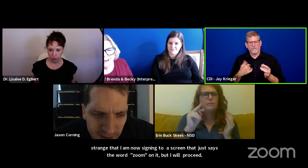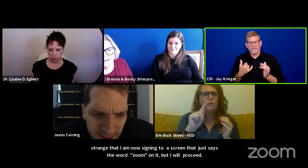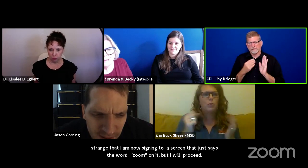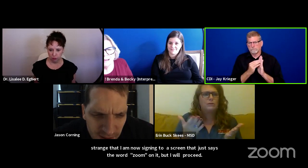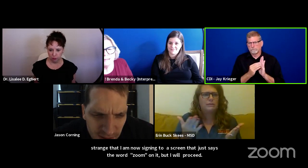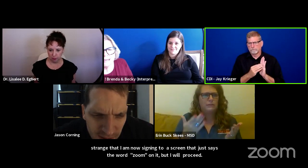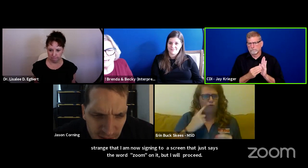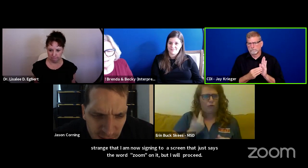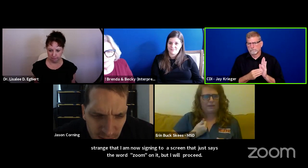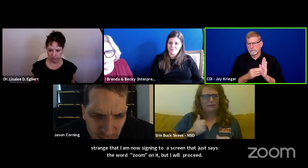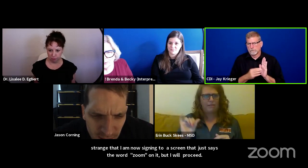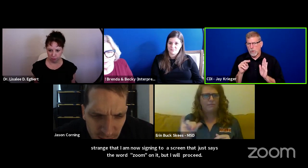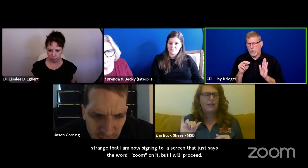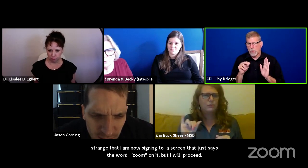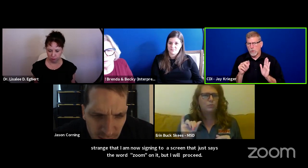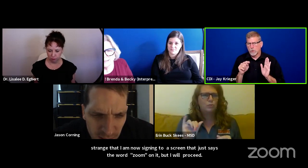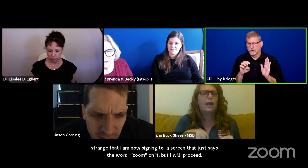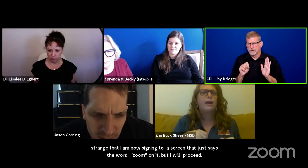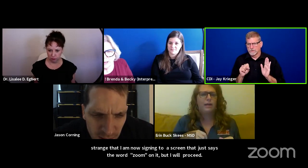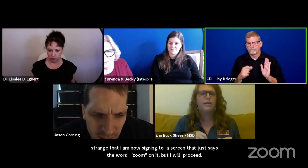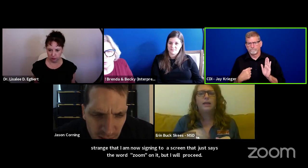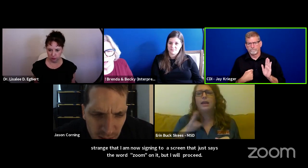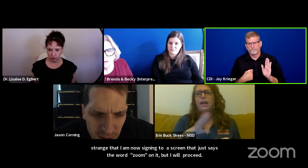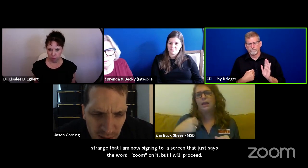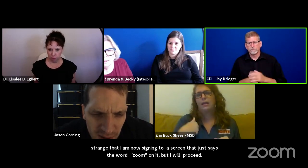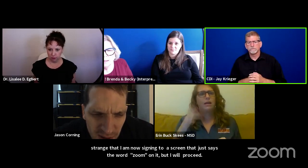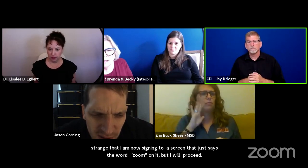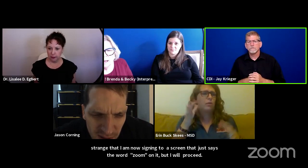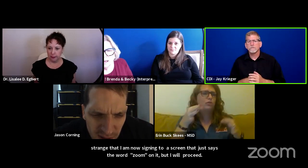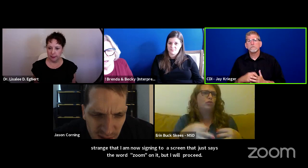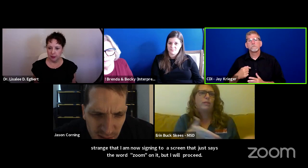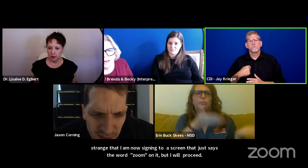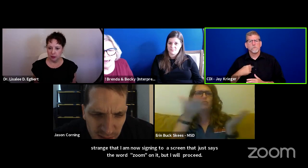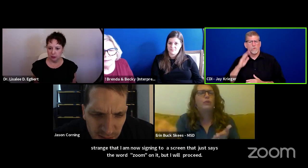I am now taking some notes for myself as well.